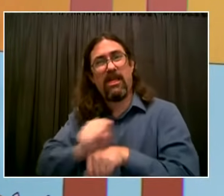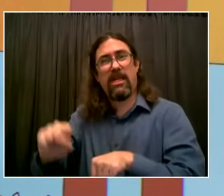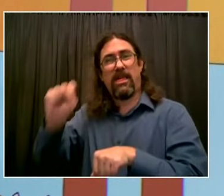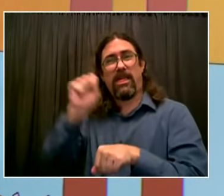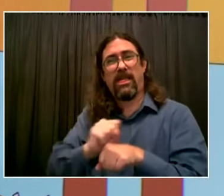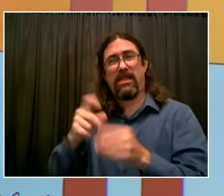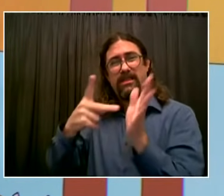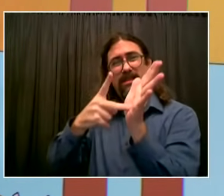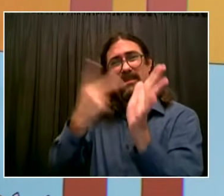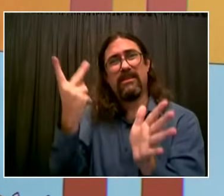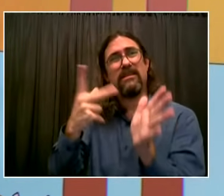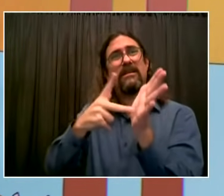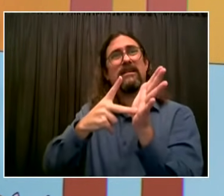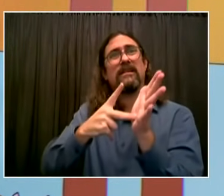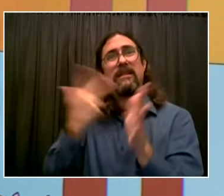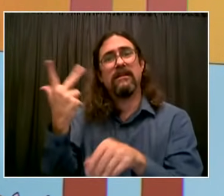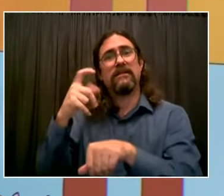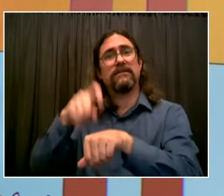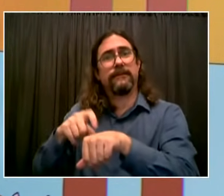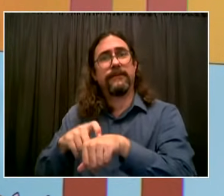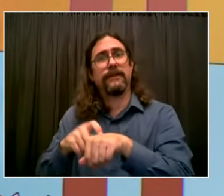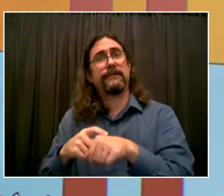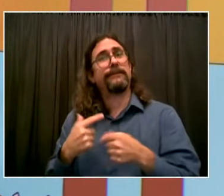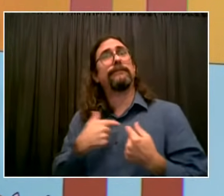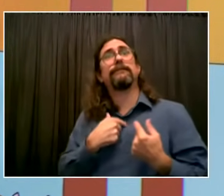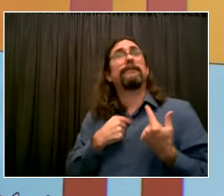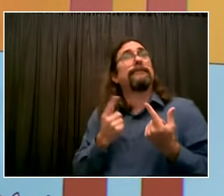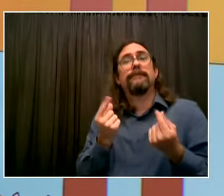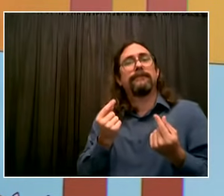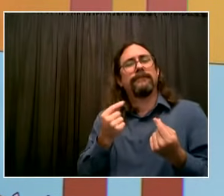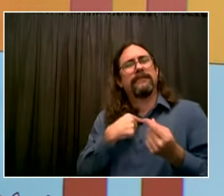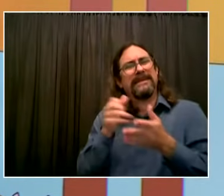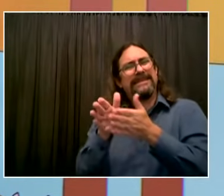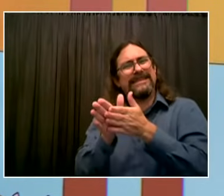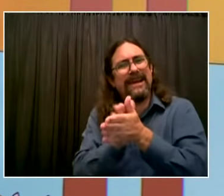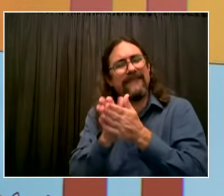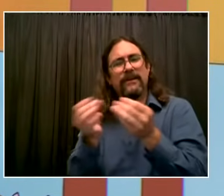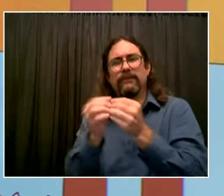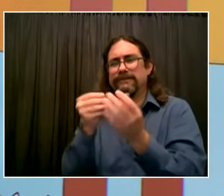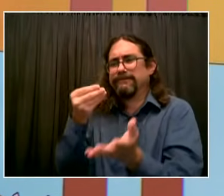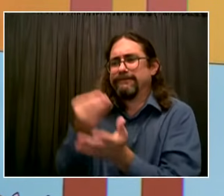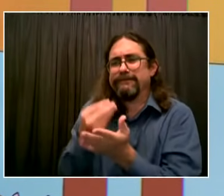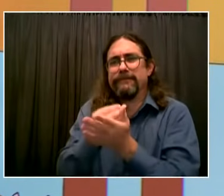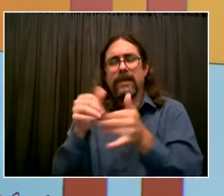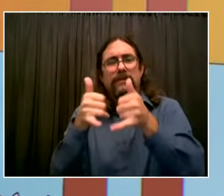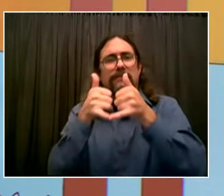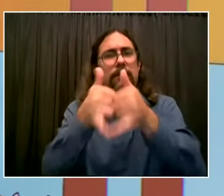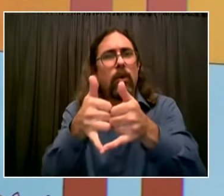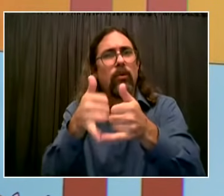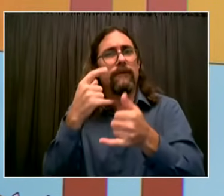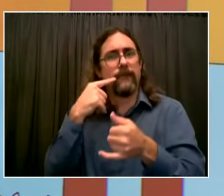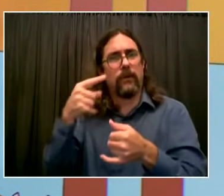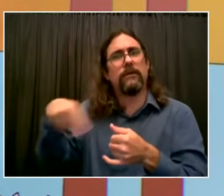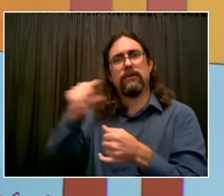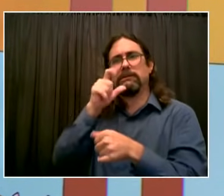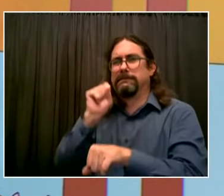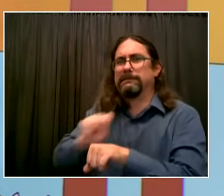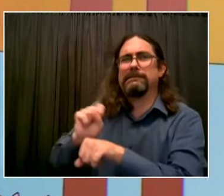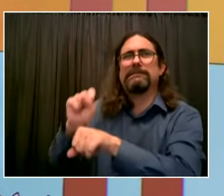HAD TO DO A TRIPLE, ADDITIONAL INCENTIVES FOR U.YO IF YOU'RE WORKING A DOUBLE AT A DIFFERENT FACILITY BECAUSE YOU'RE WILLING TO